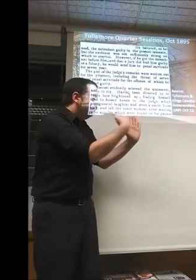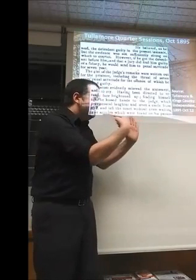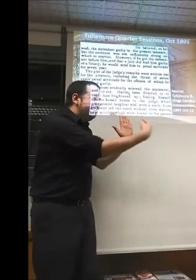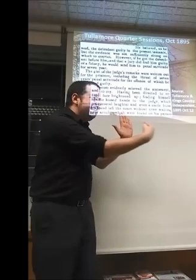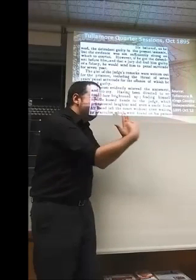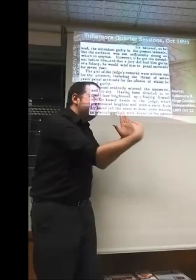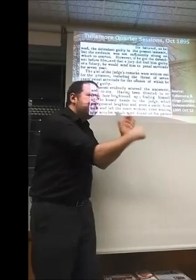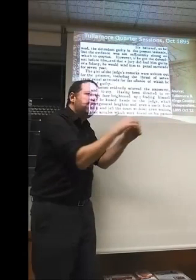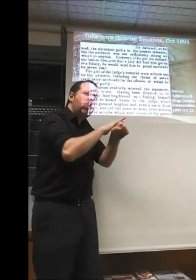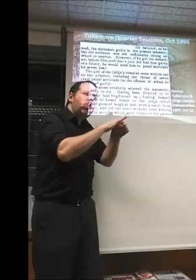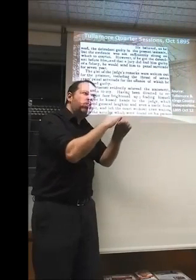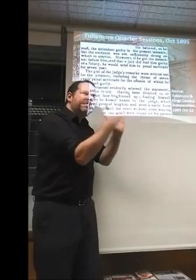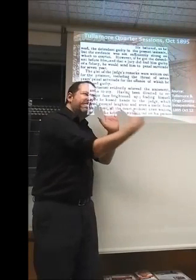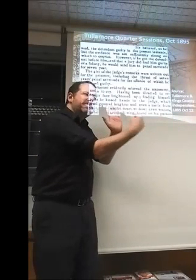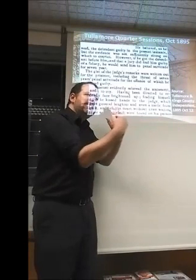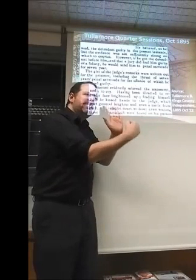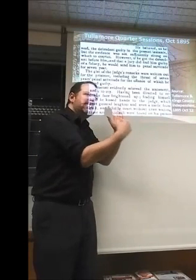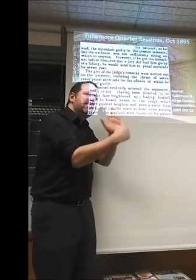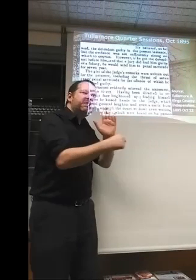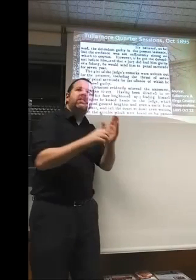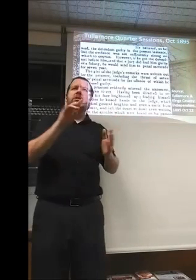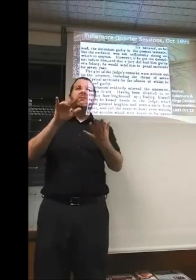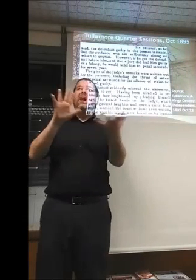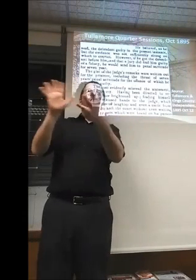hearing man in the arm that’s how the police came.